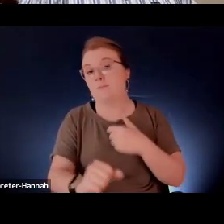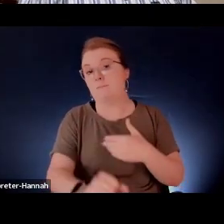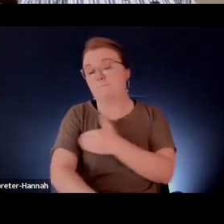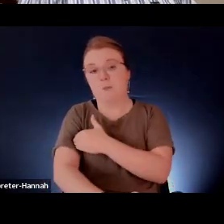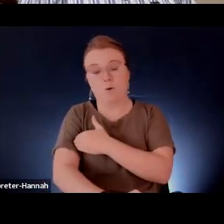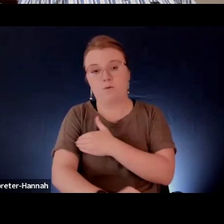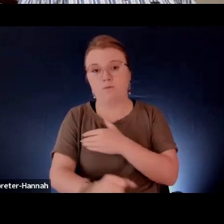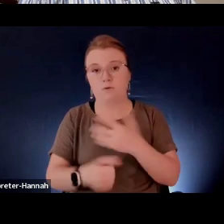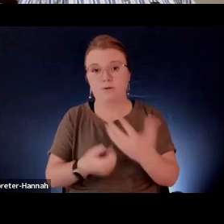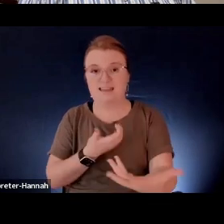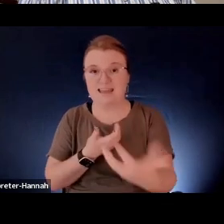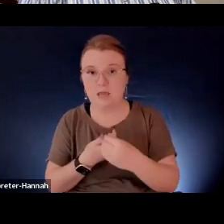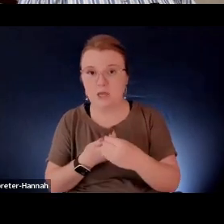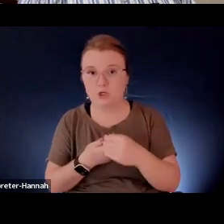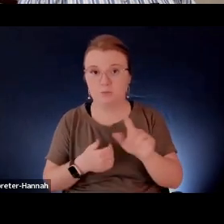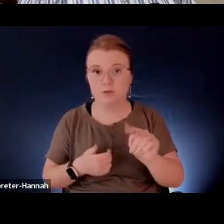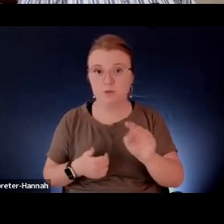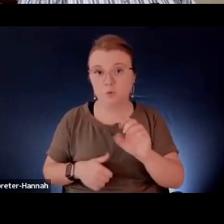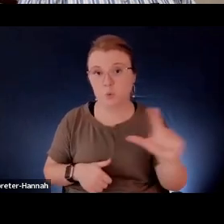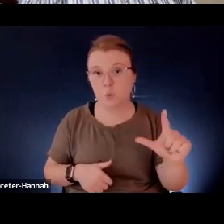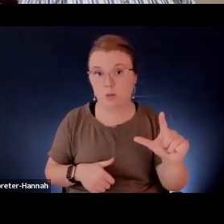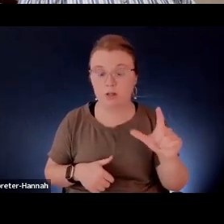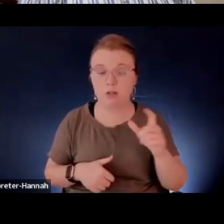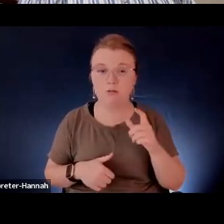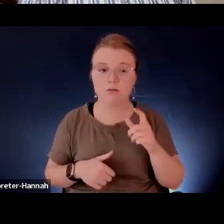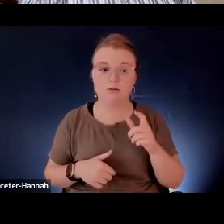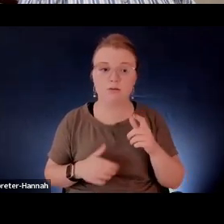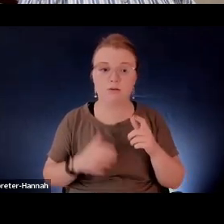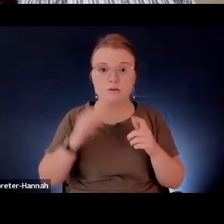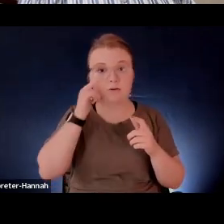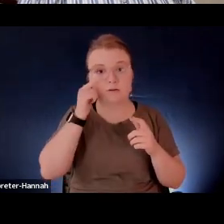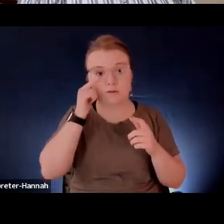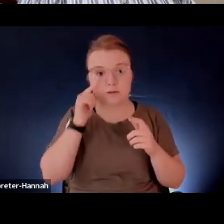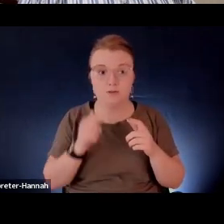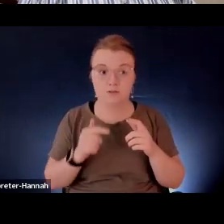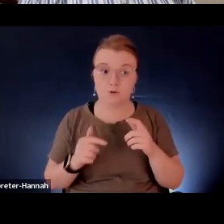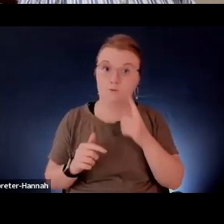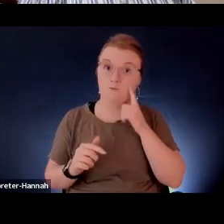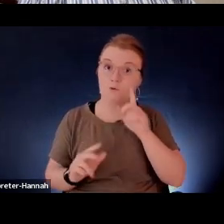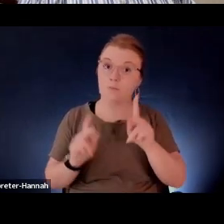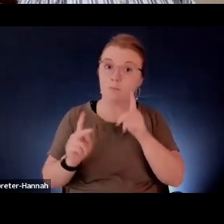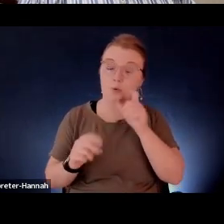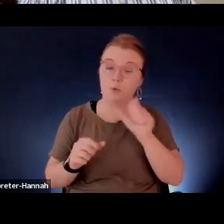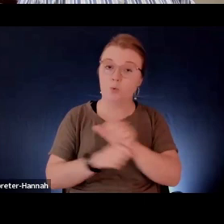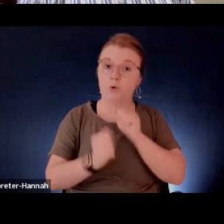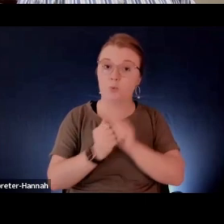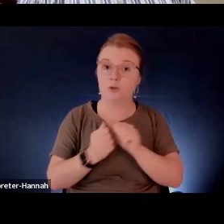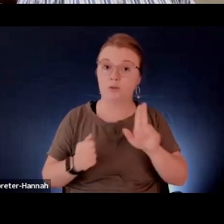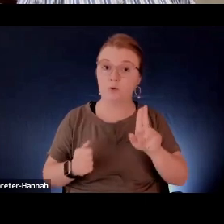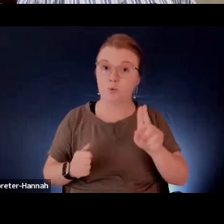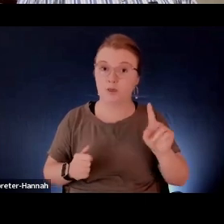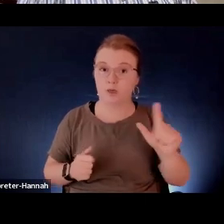And it's just something that you, folks that work with universal design think about.